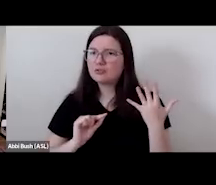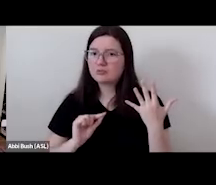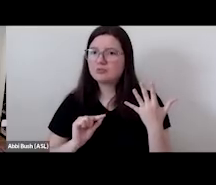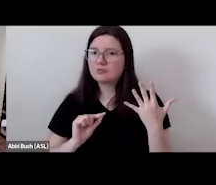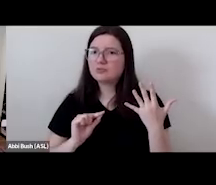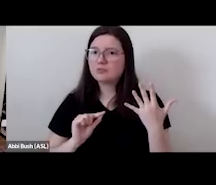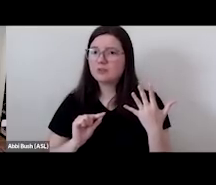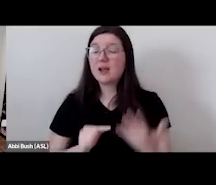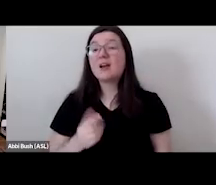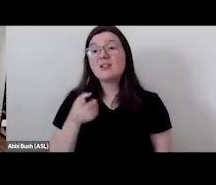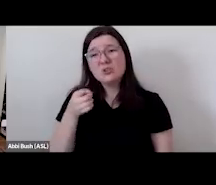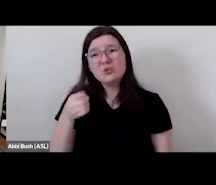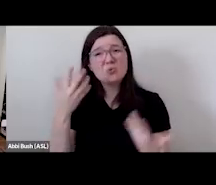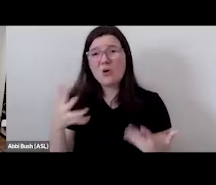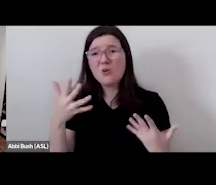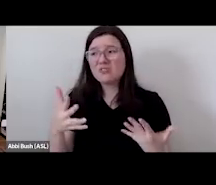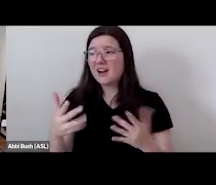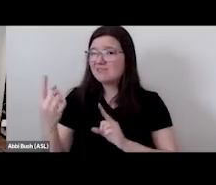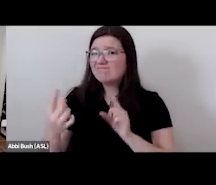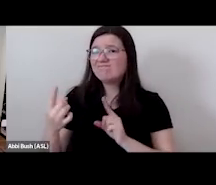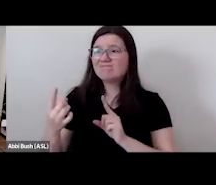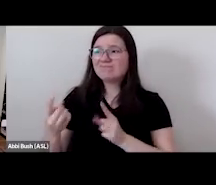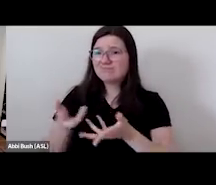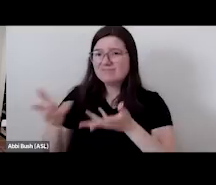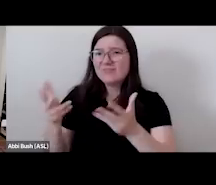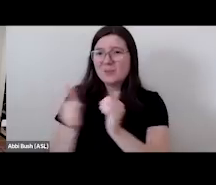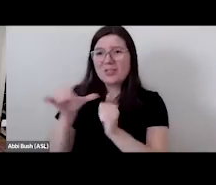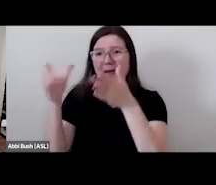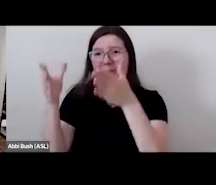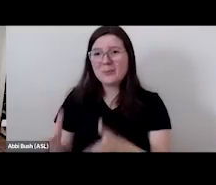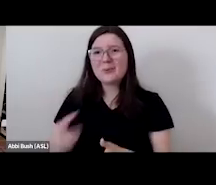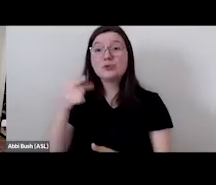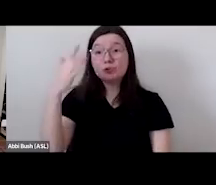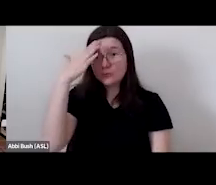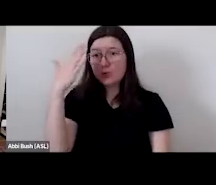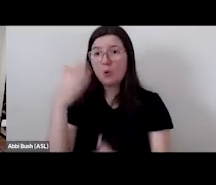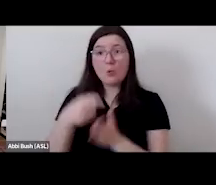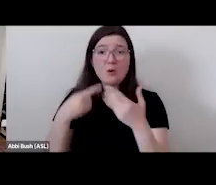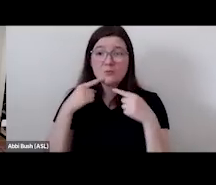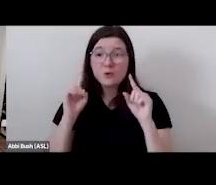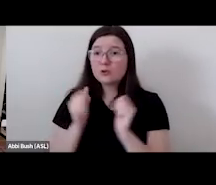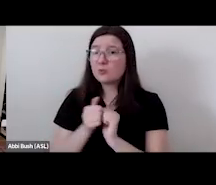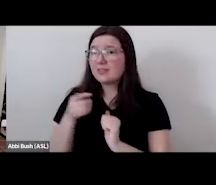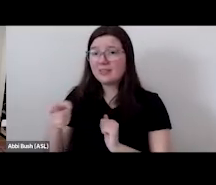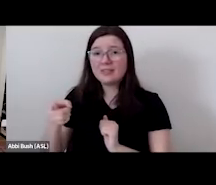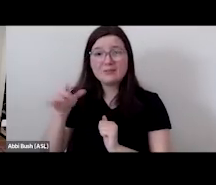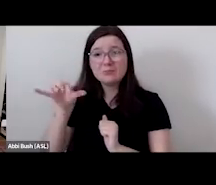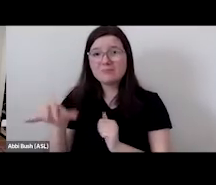'cause you've probably tried it. So for some folks addressing, and one area will maybe lead to nothing,